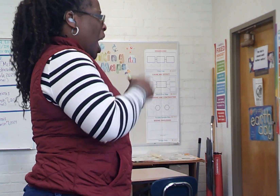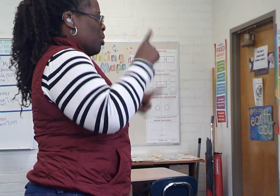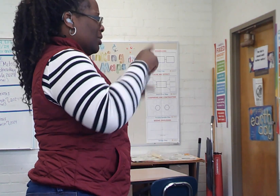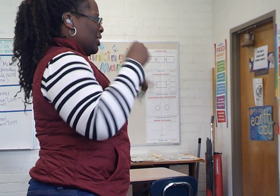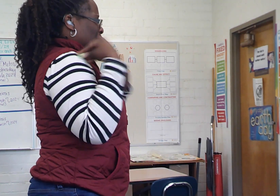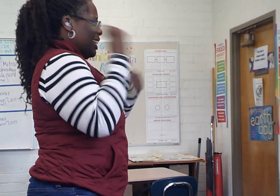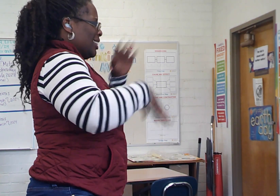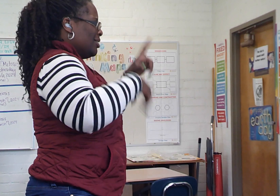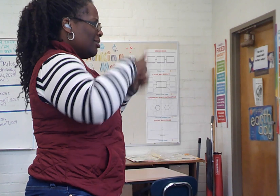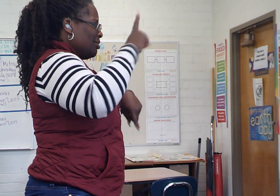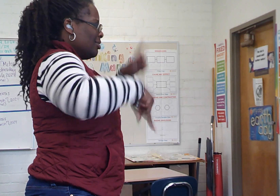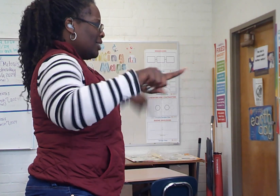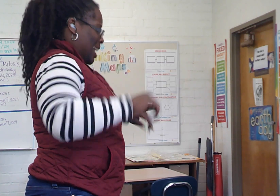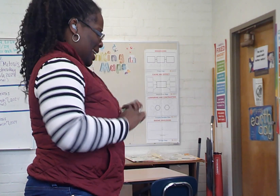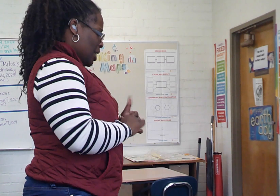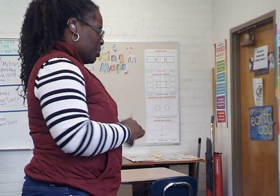How could genetics be different?